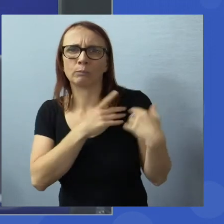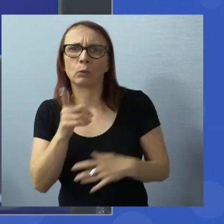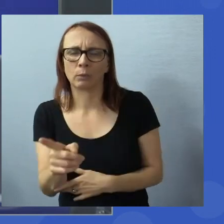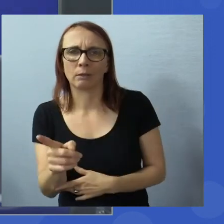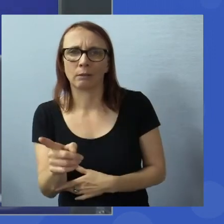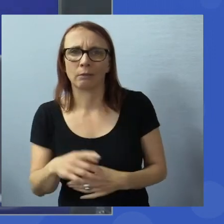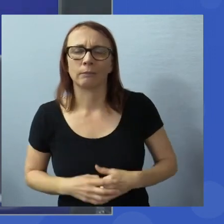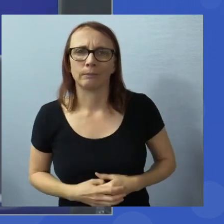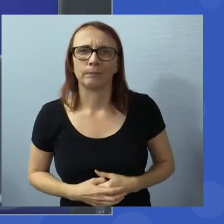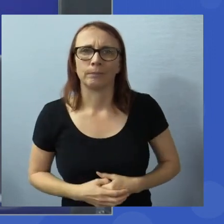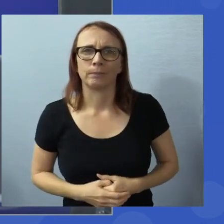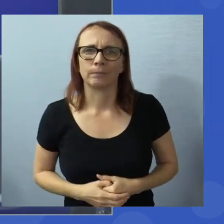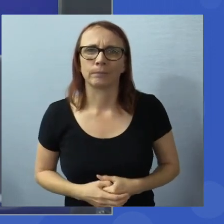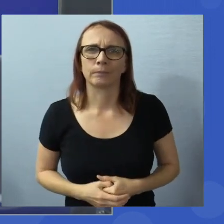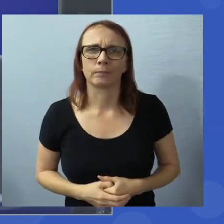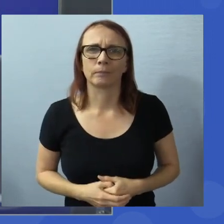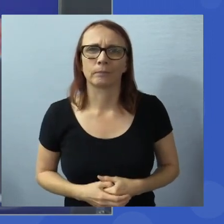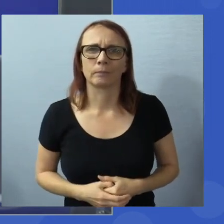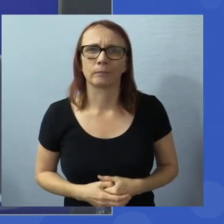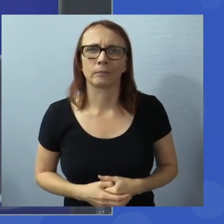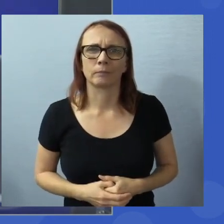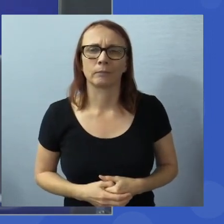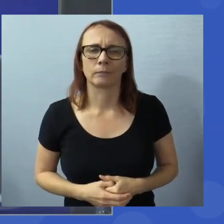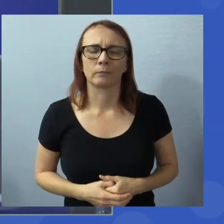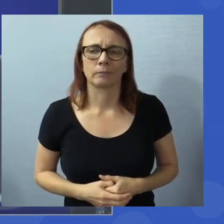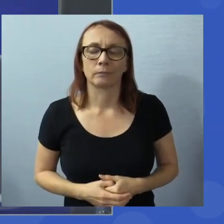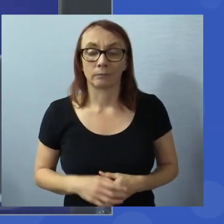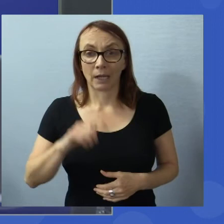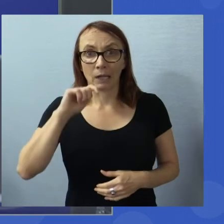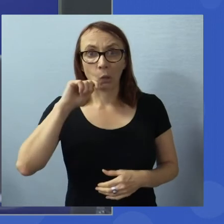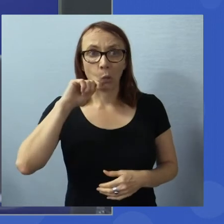connected to those and as I said we're going to be publishing your actions to